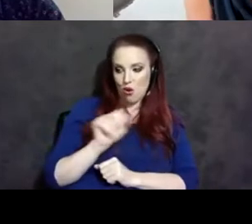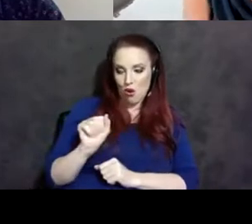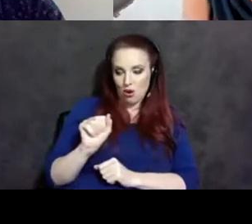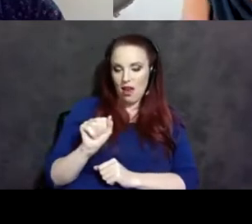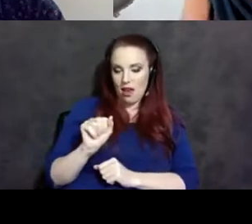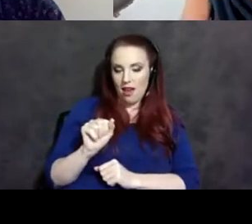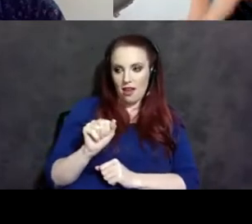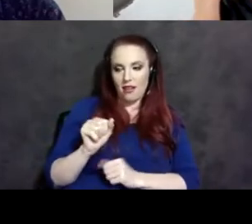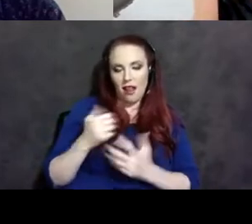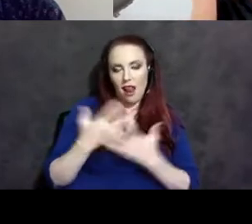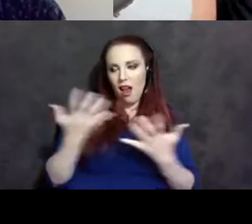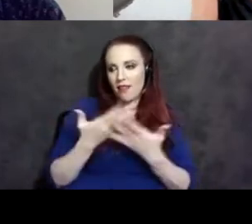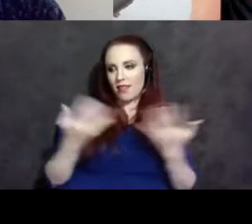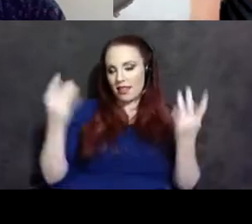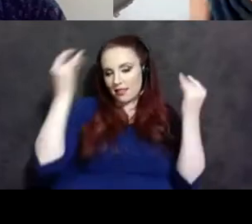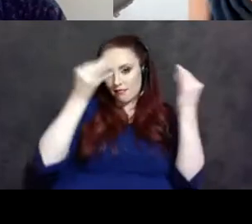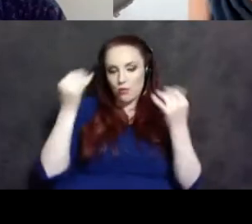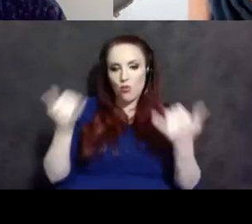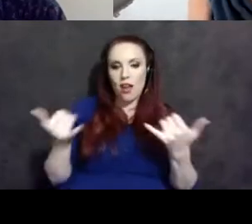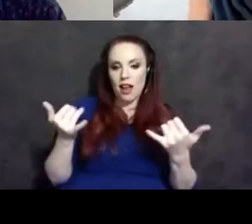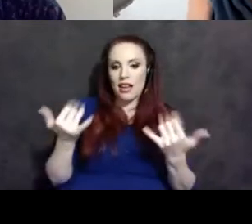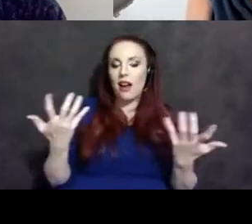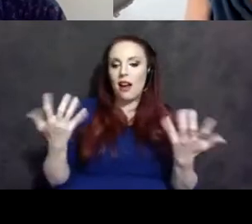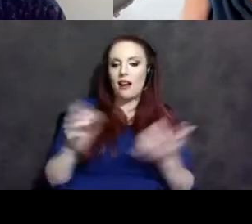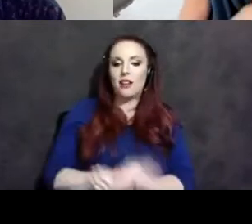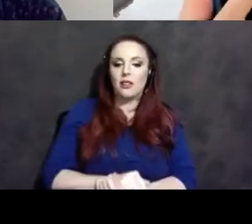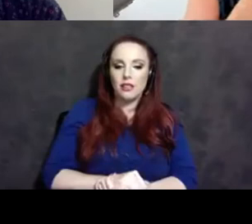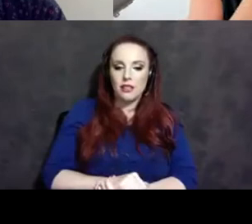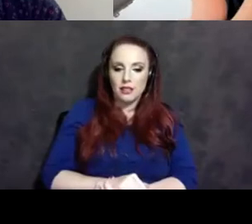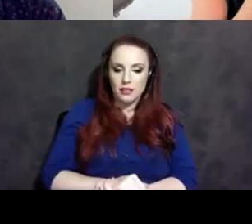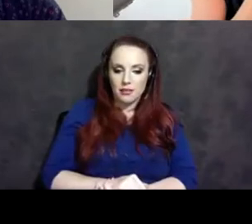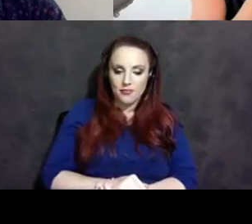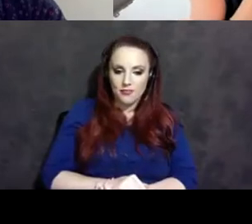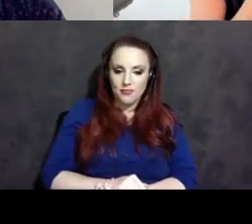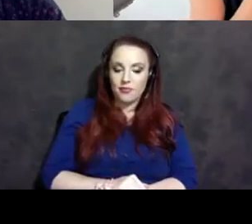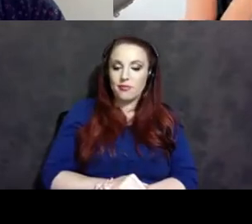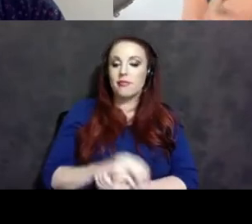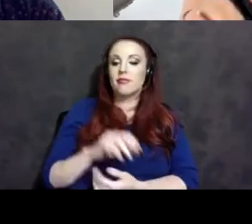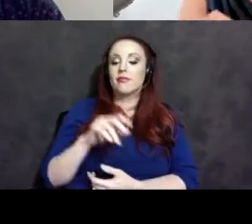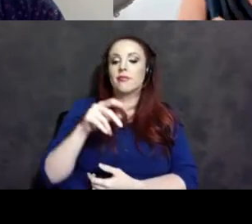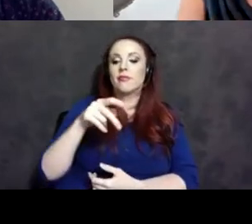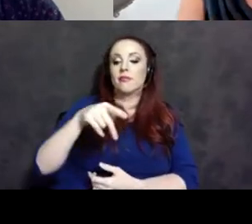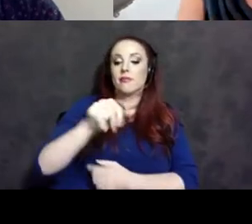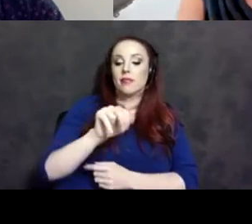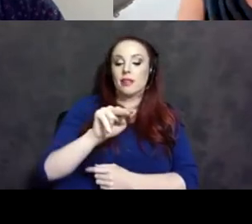One, the pandemic and the crisis happens that affects the entire population.